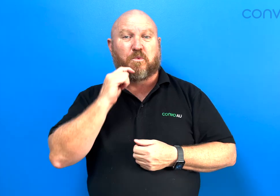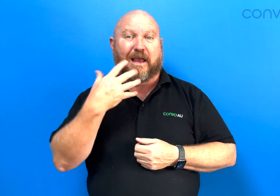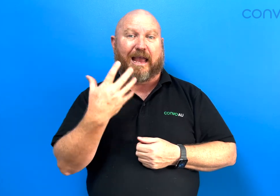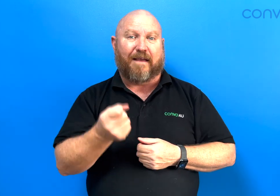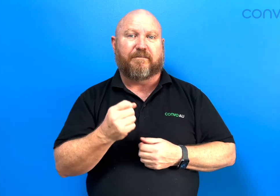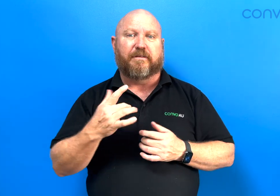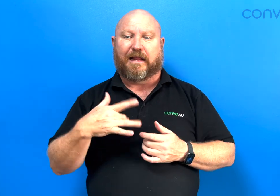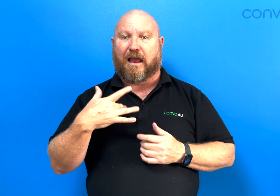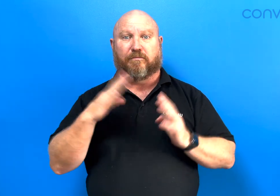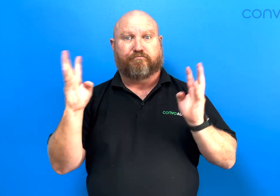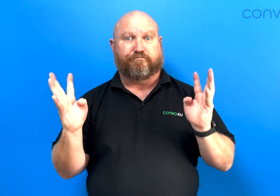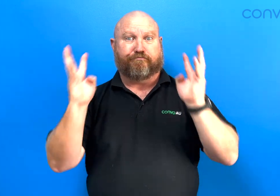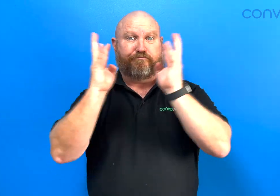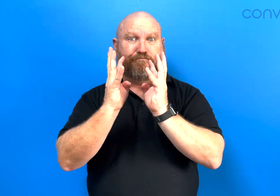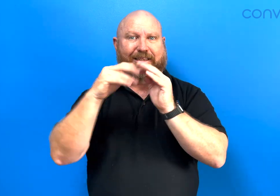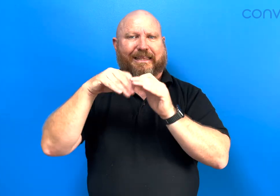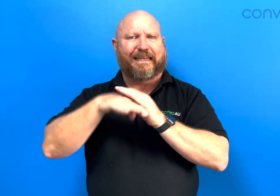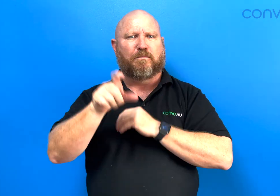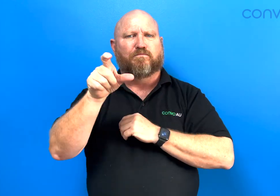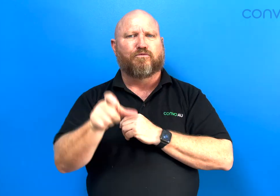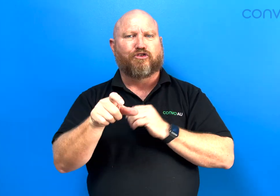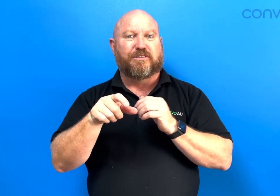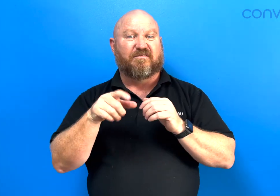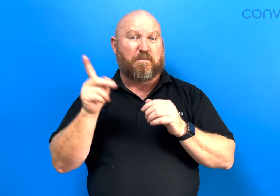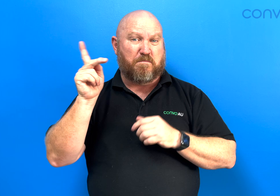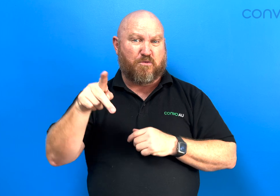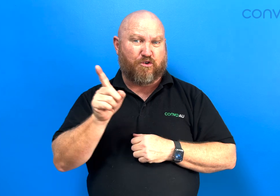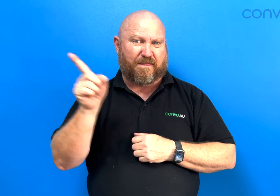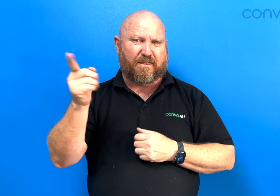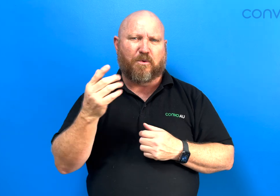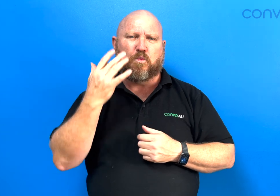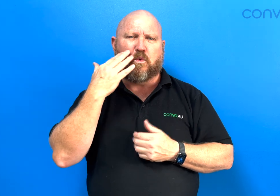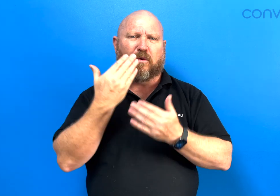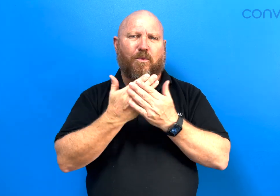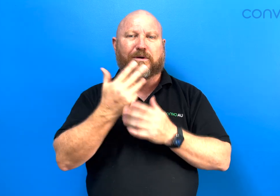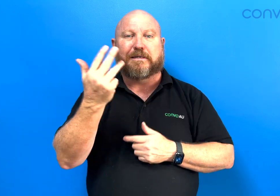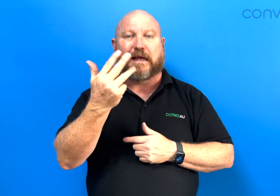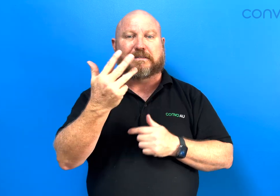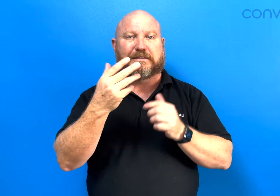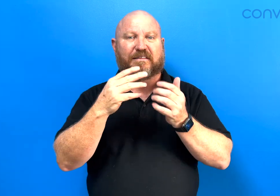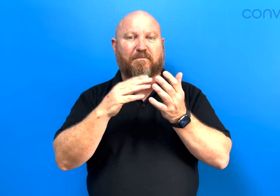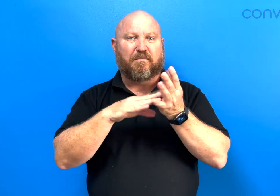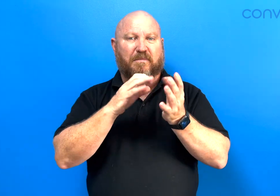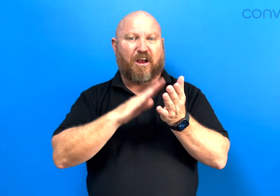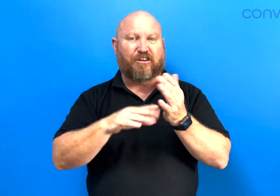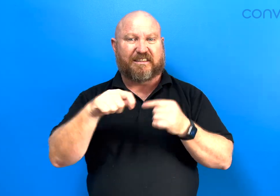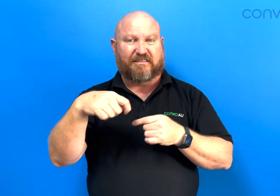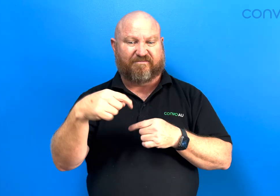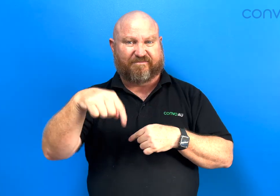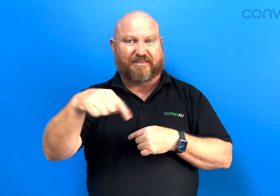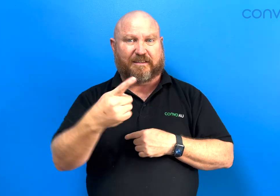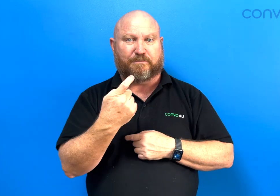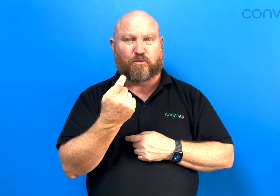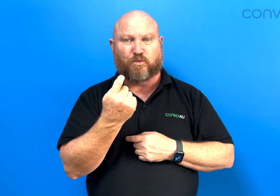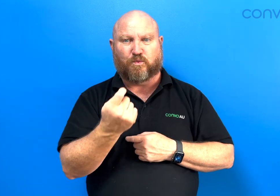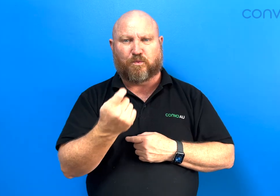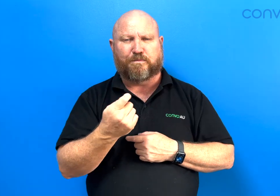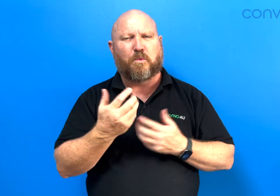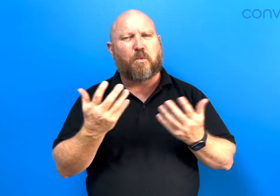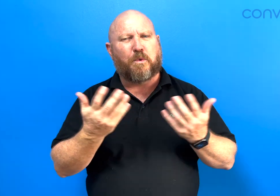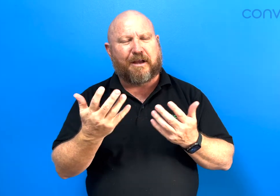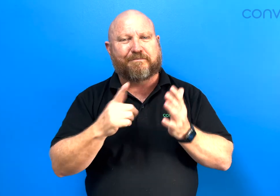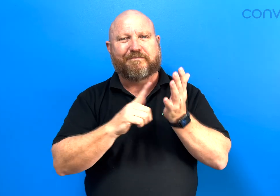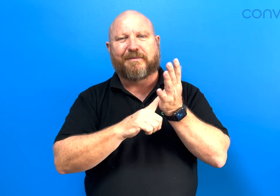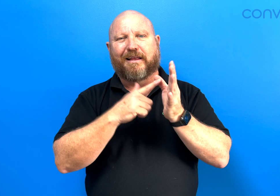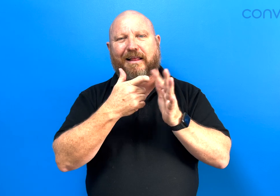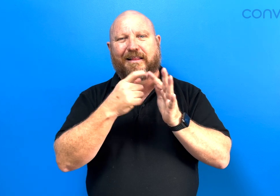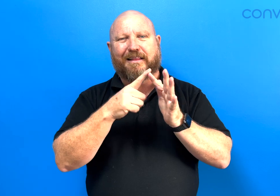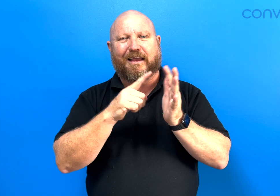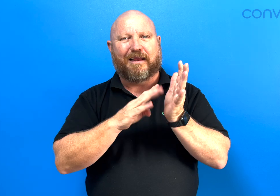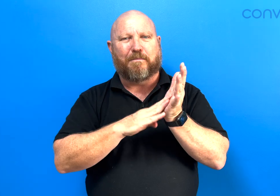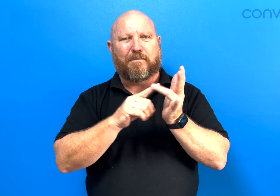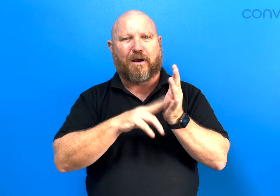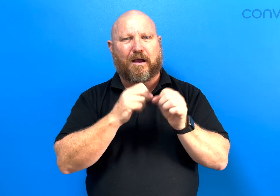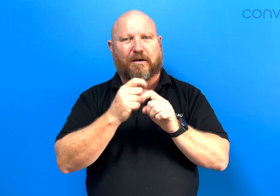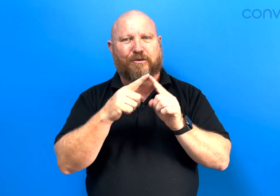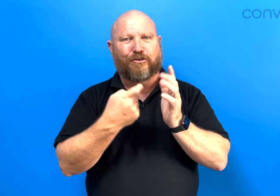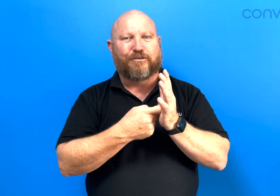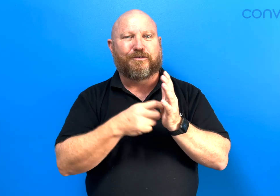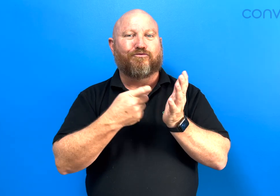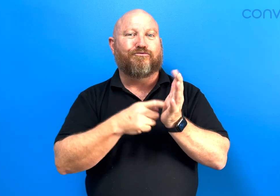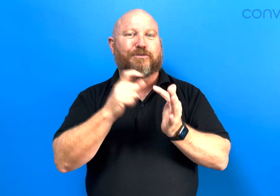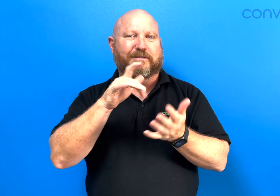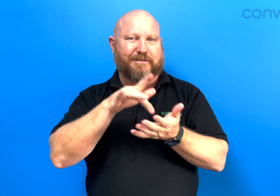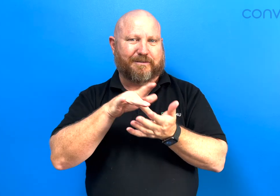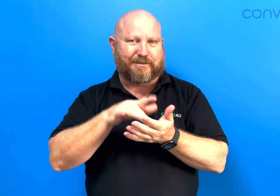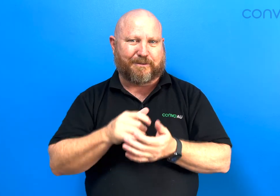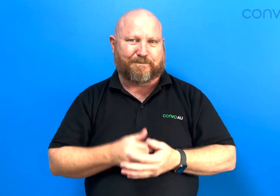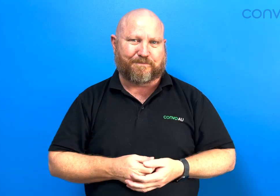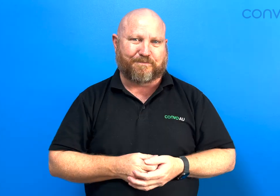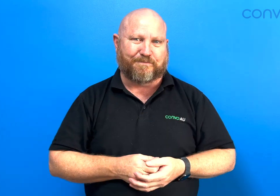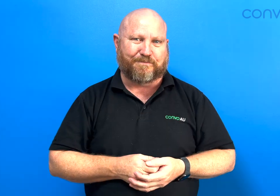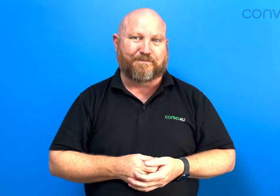and will have an onsite information session in Perth (Lake Monger Recreation Centre) on 19 March 2022.